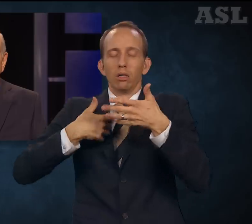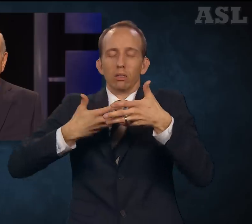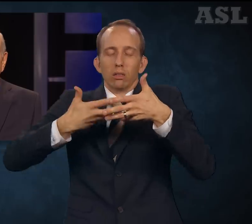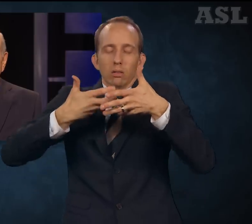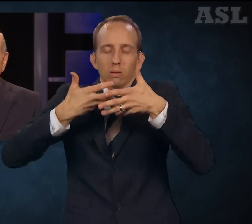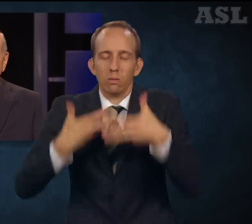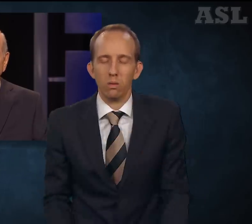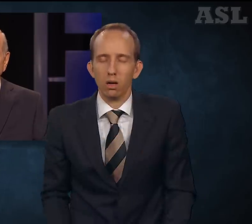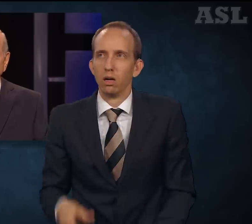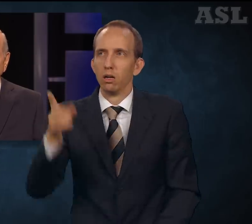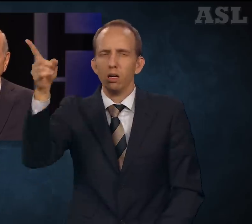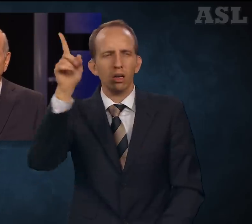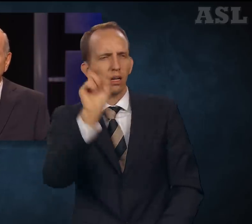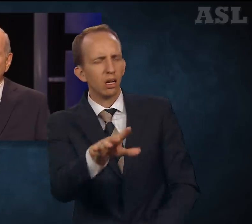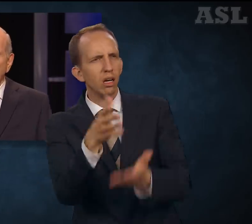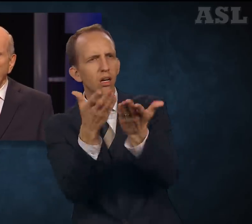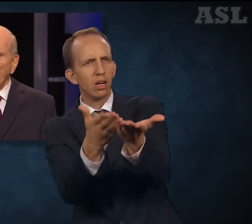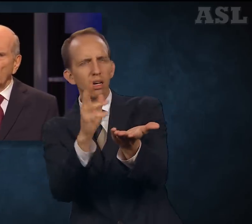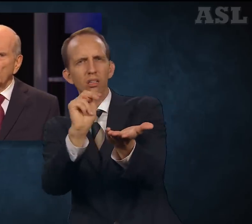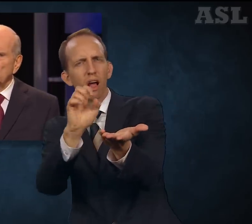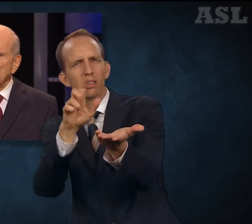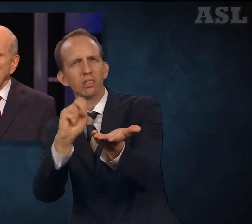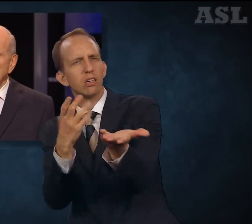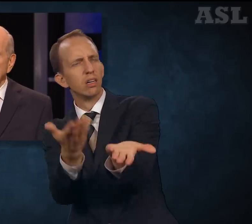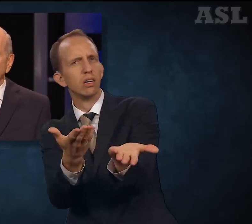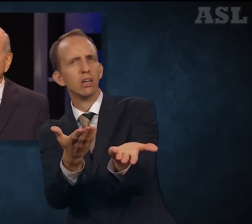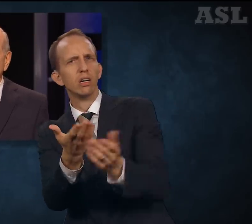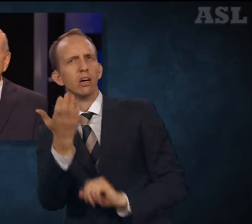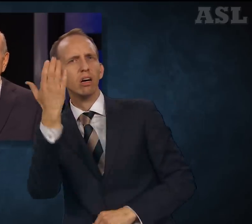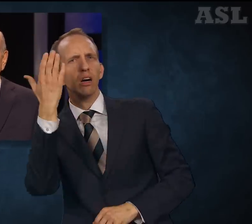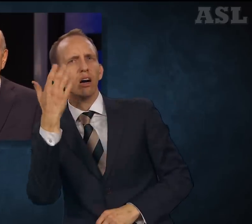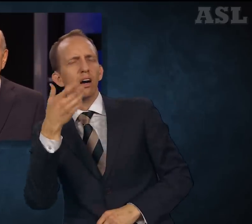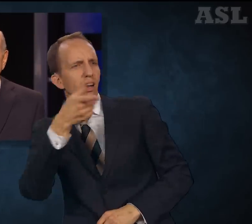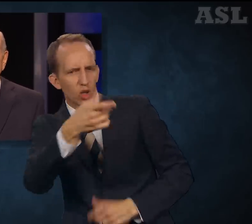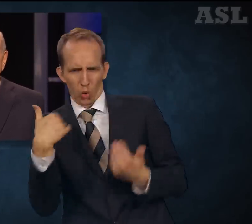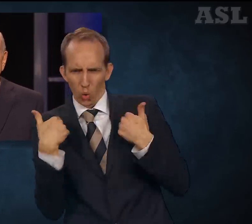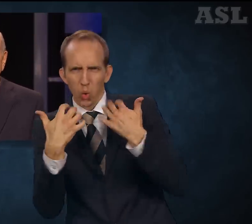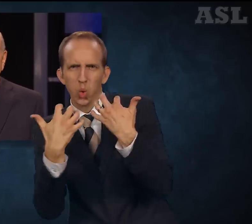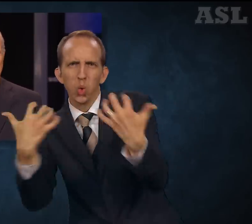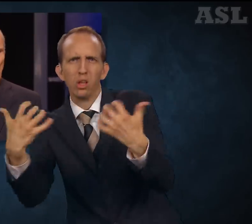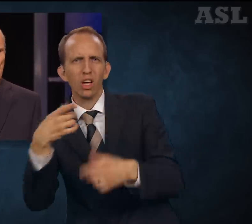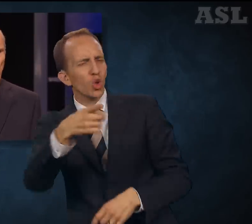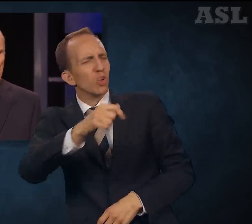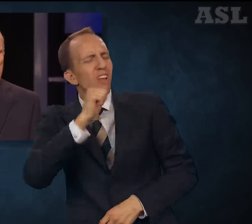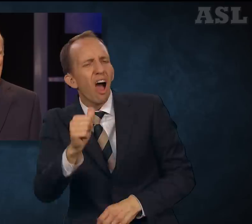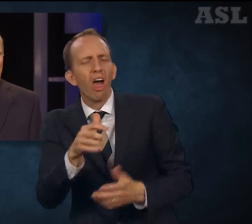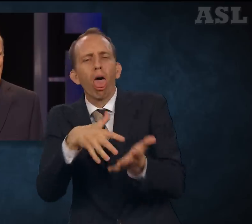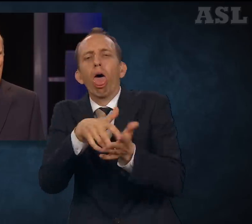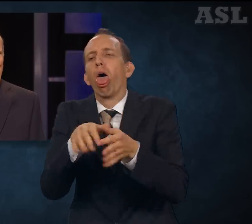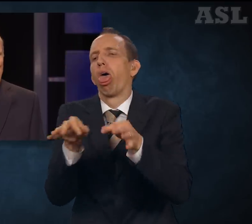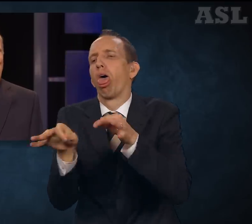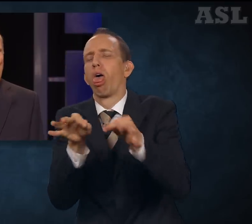I DO NOT WANT TO BE ASKED, "BROTHER NELSON, WHY WERE YOU